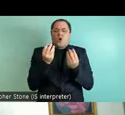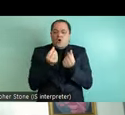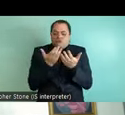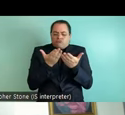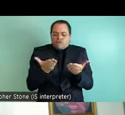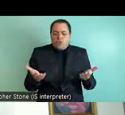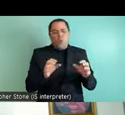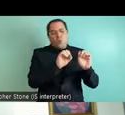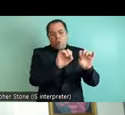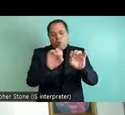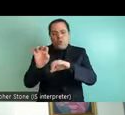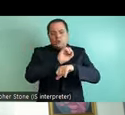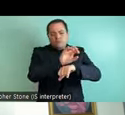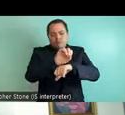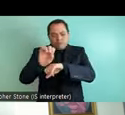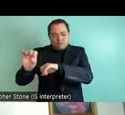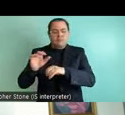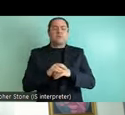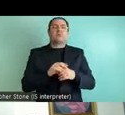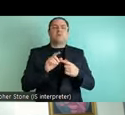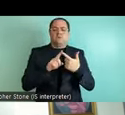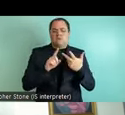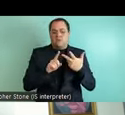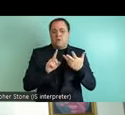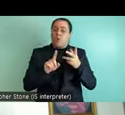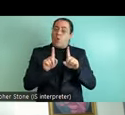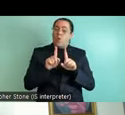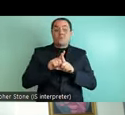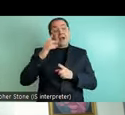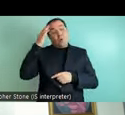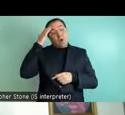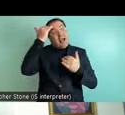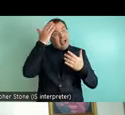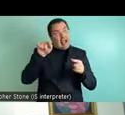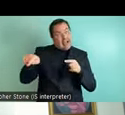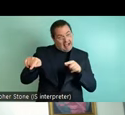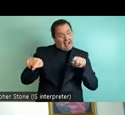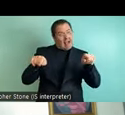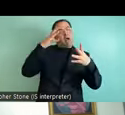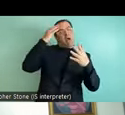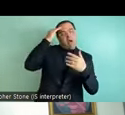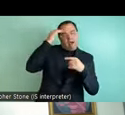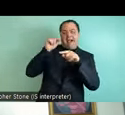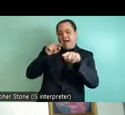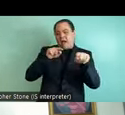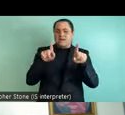in country, we strengthen awareness about and drive compliance with the employment compliments,